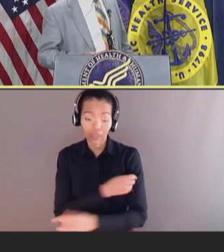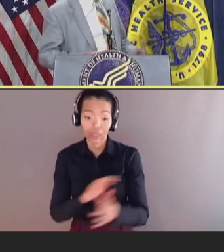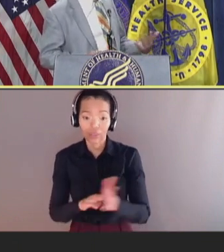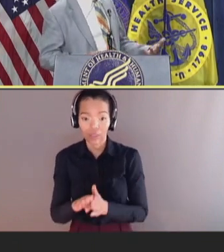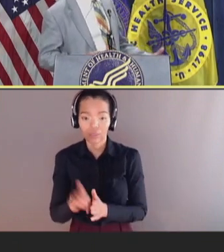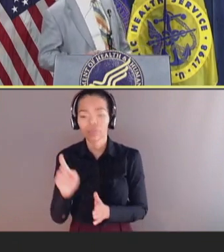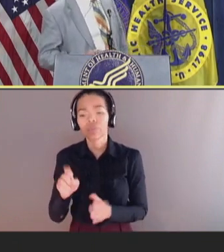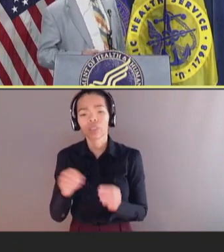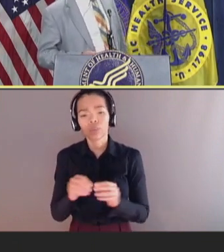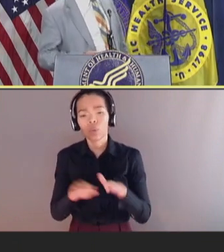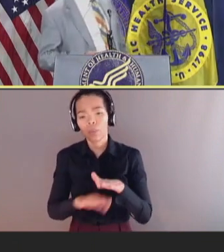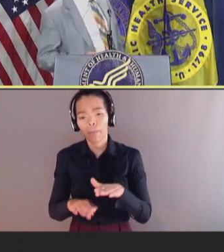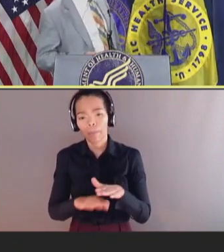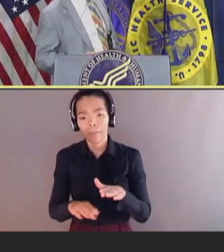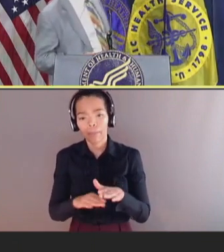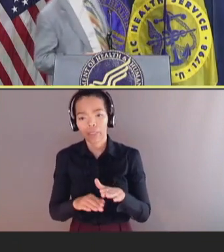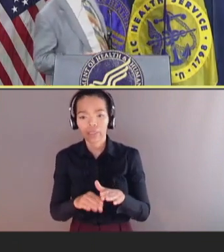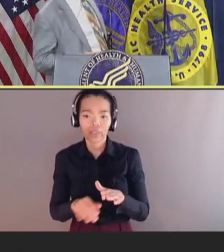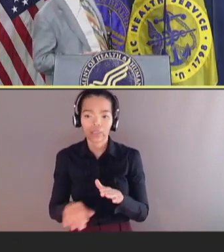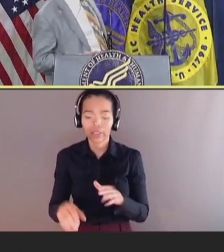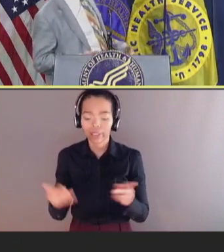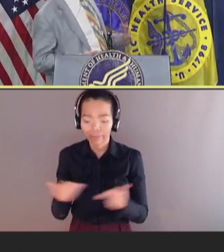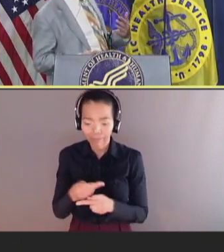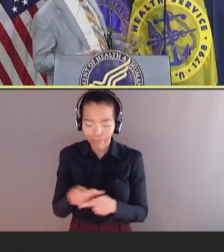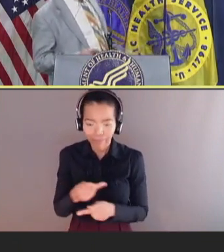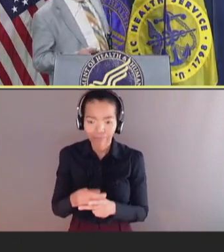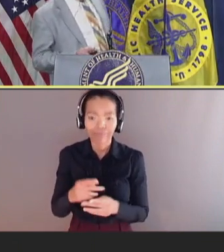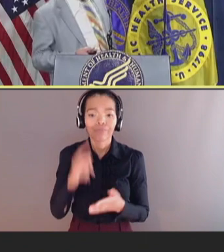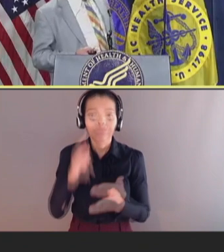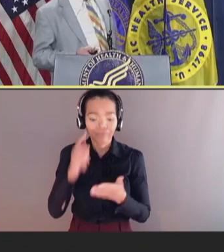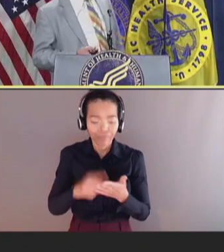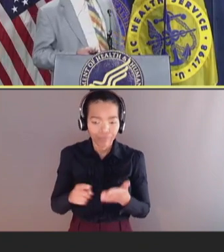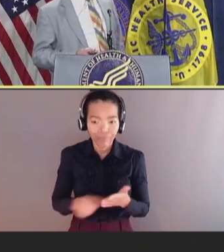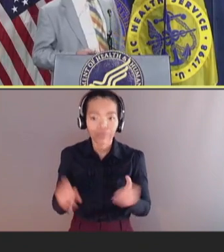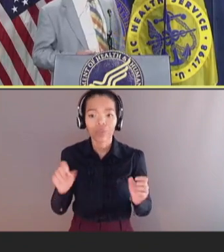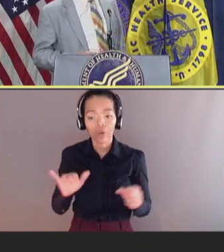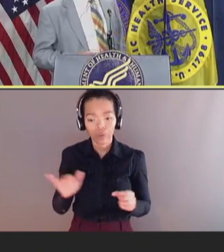translate them into humans. Challenge models can be used to help. Again,